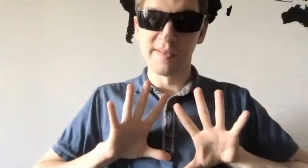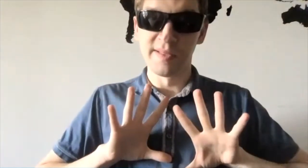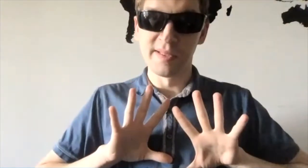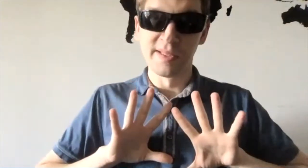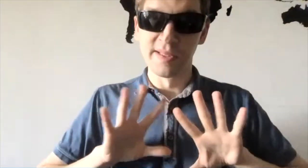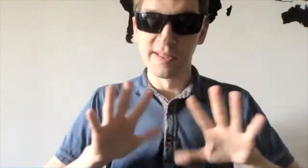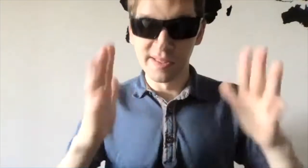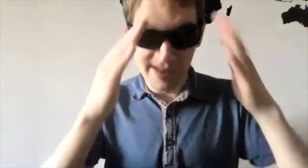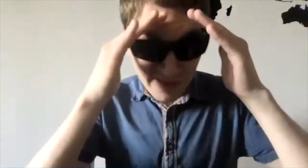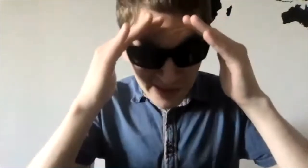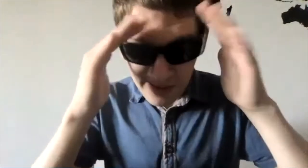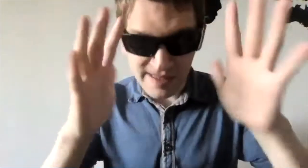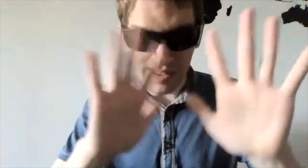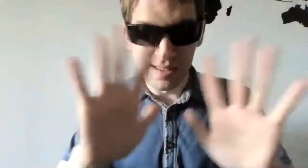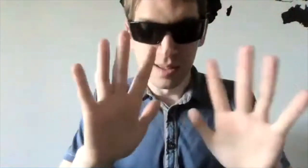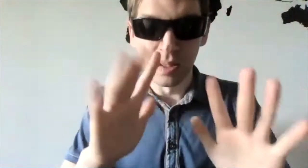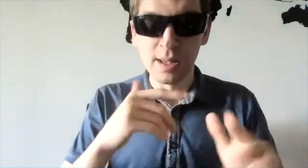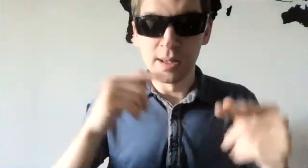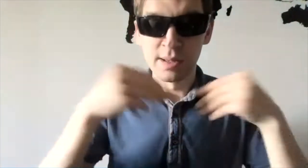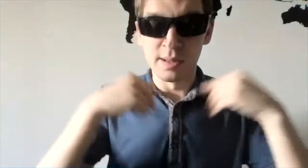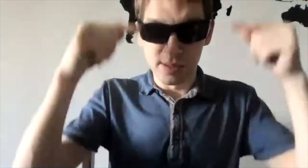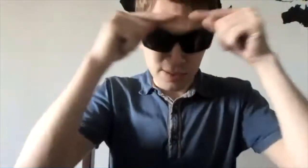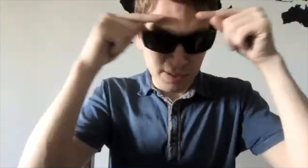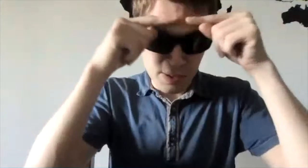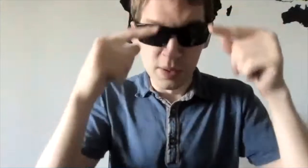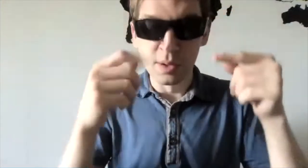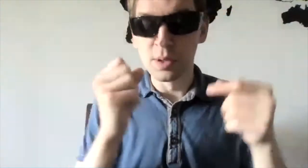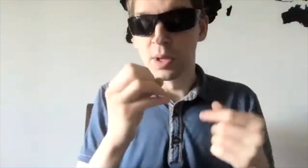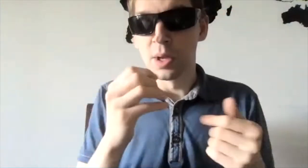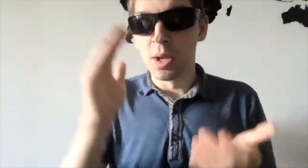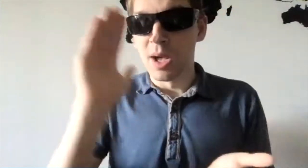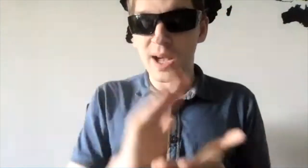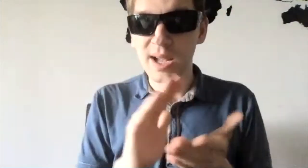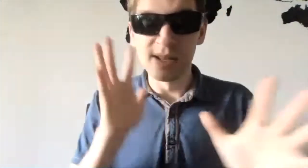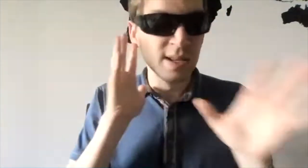super bright, then it doesn't work either. But it needs to be contrastive. I don't want a